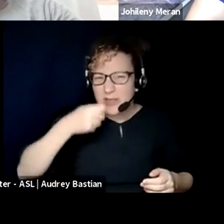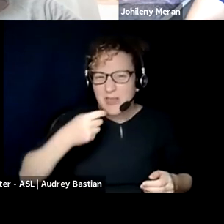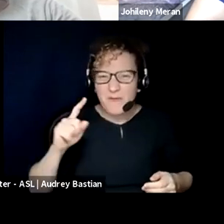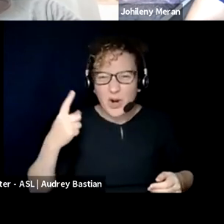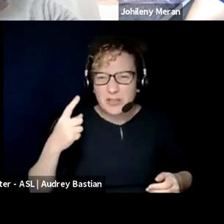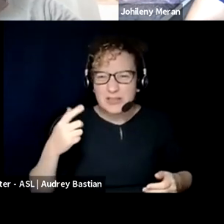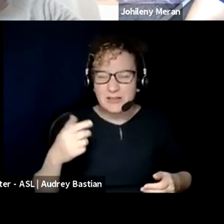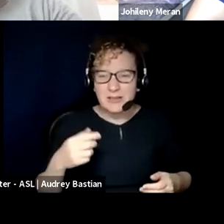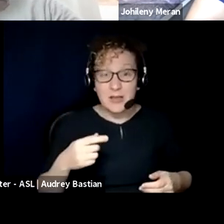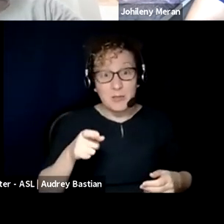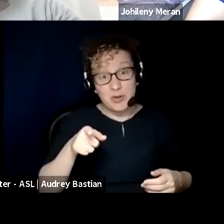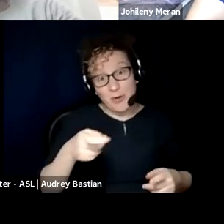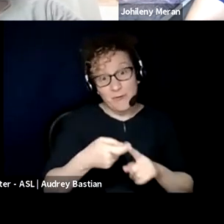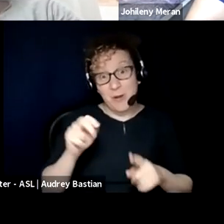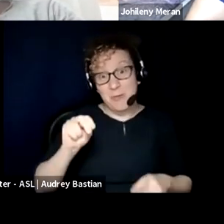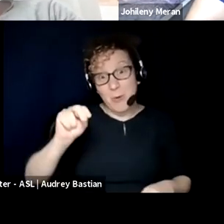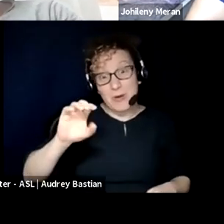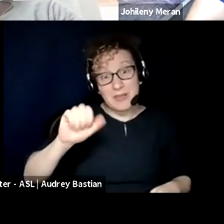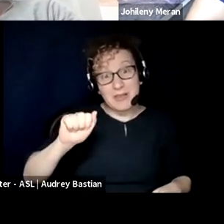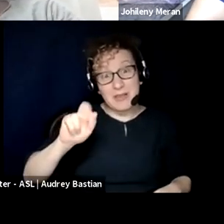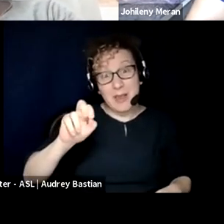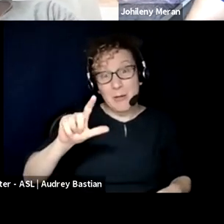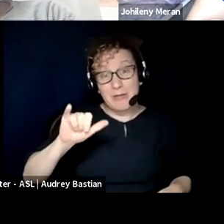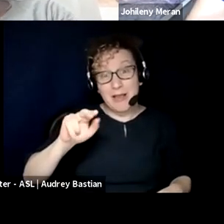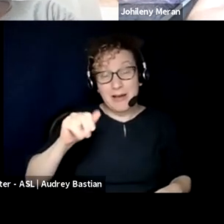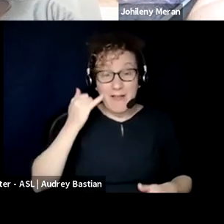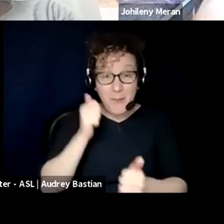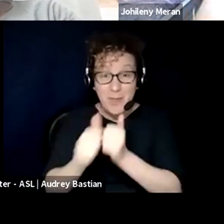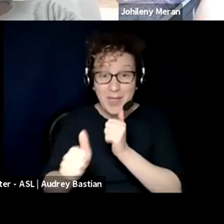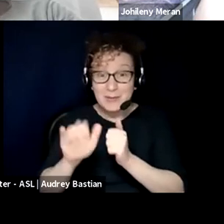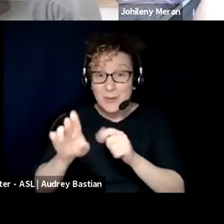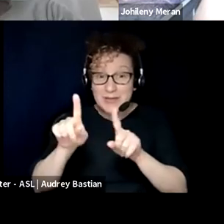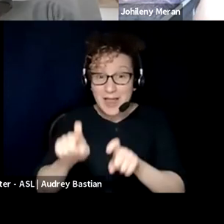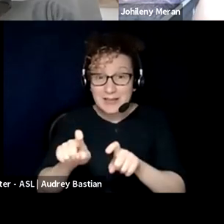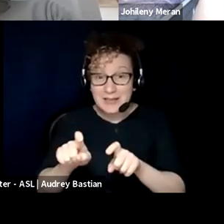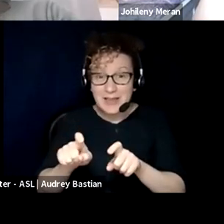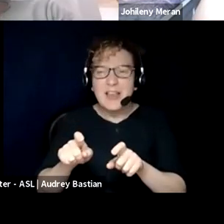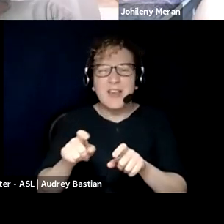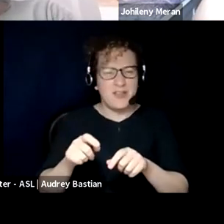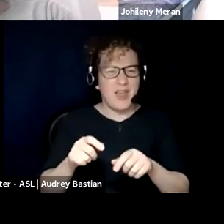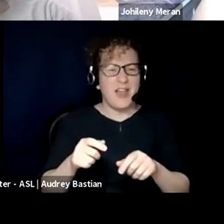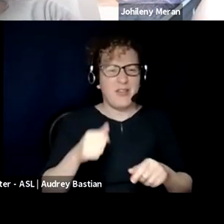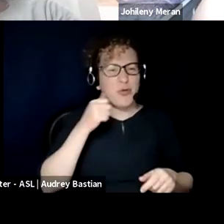you are from North Carolina. So if it passes your test, then she gets the stamp of authenticity.